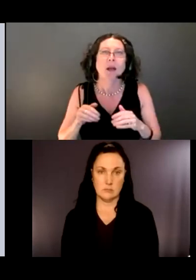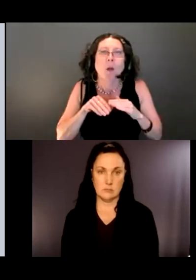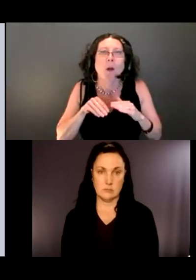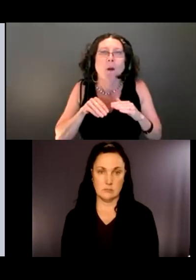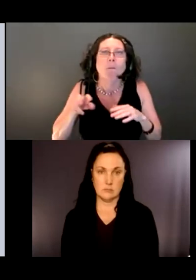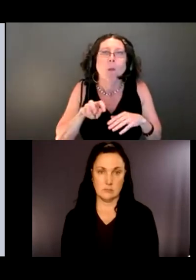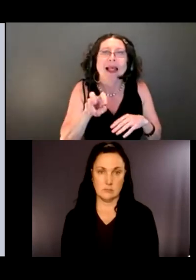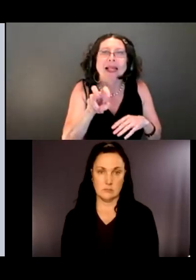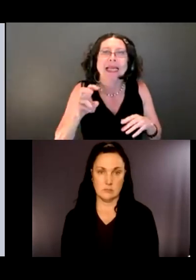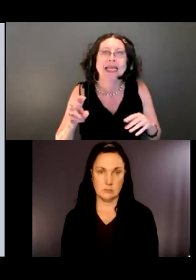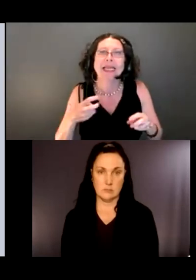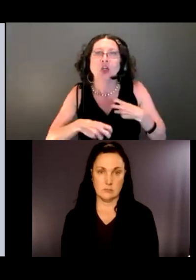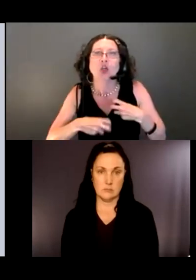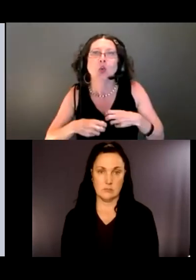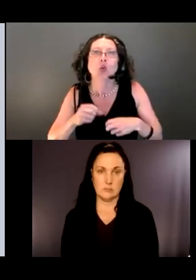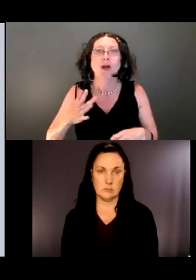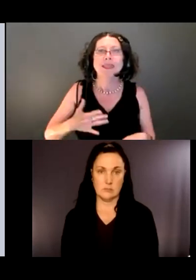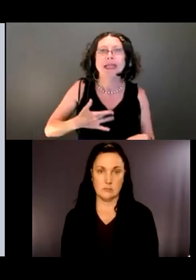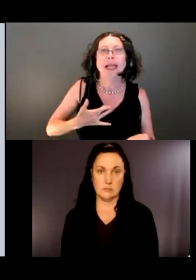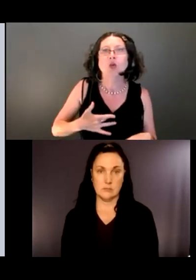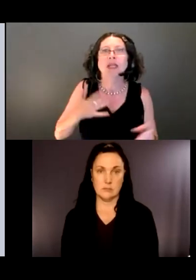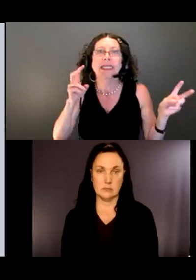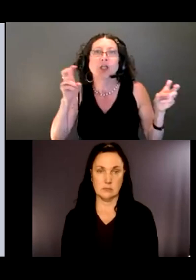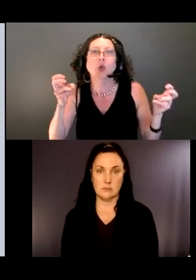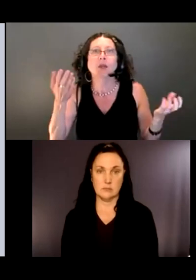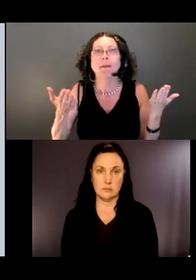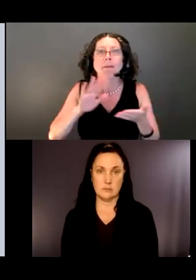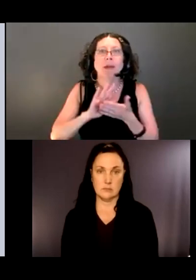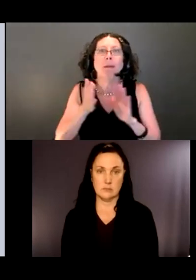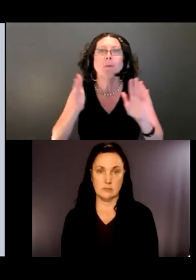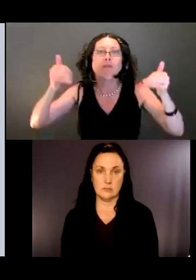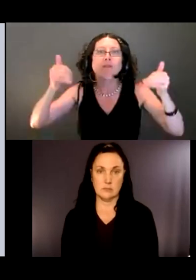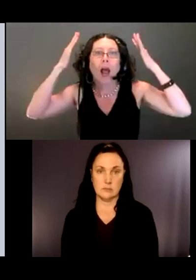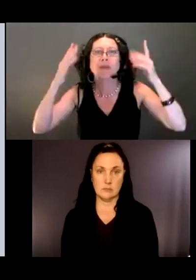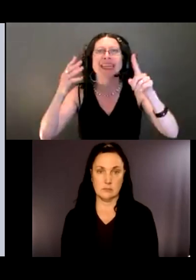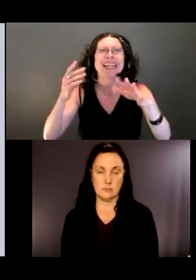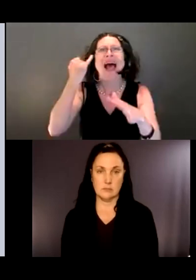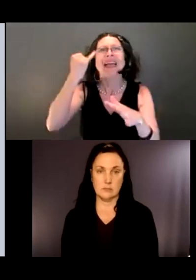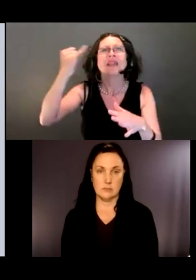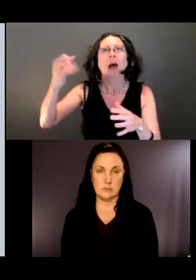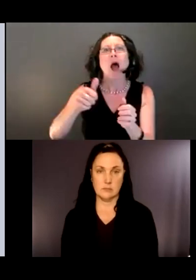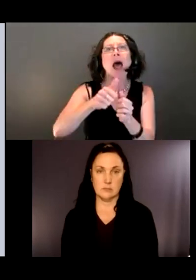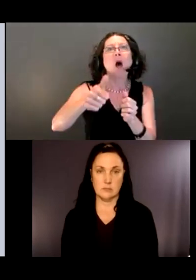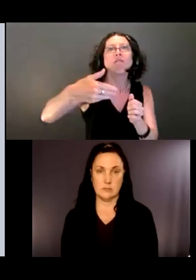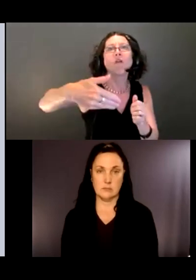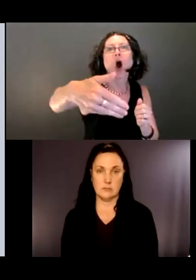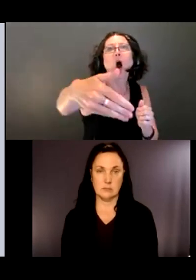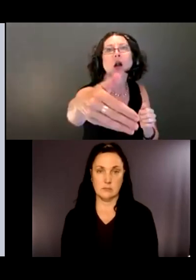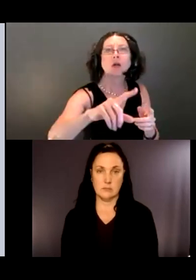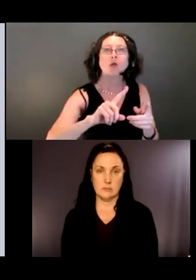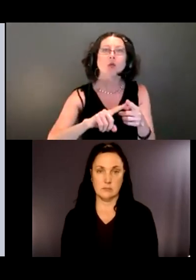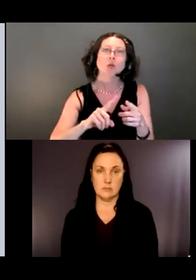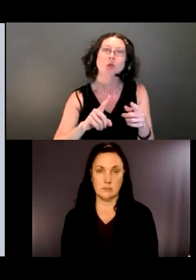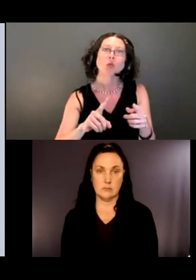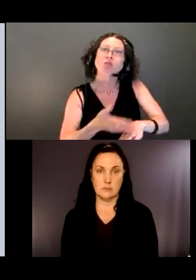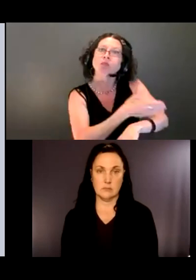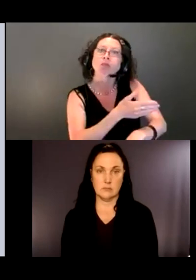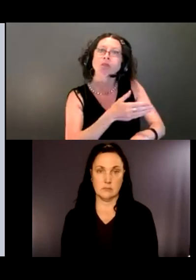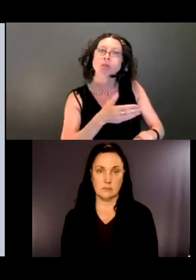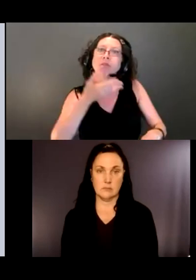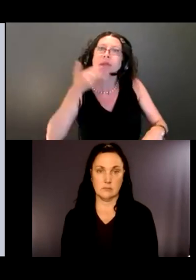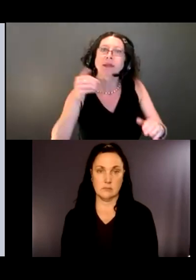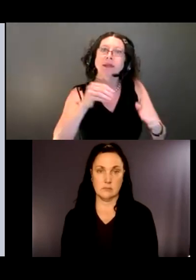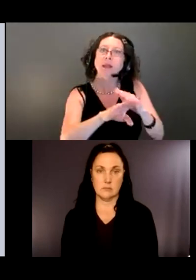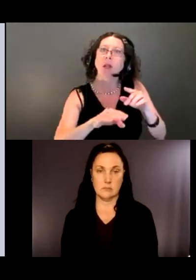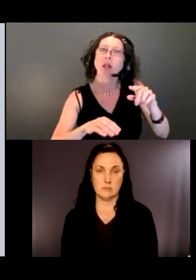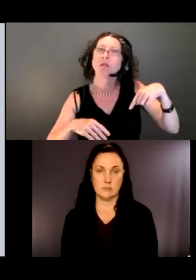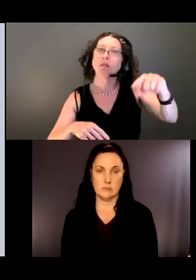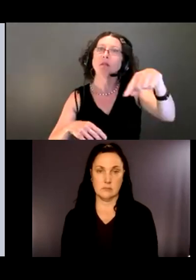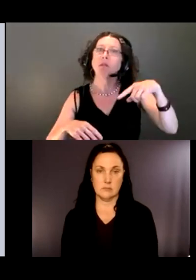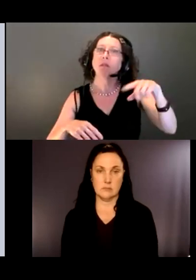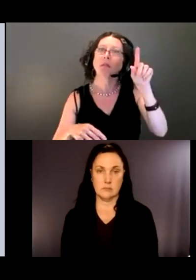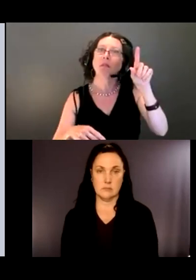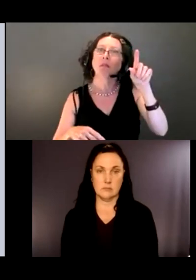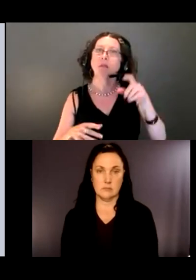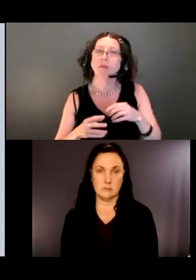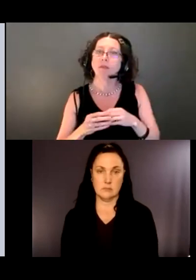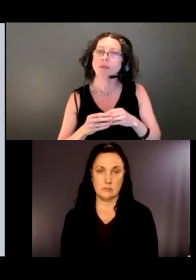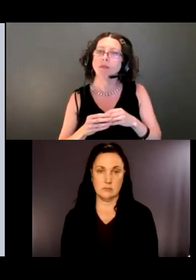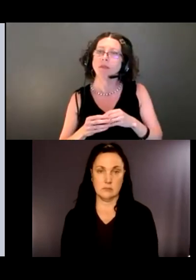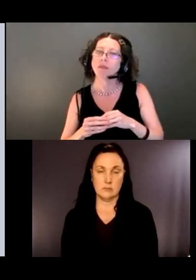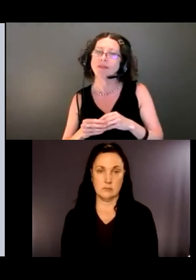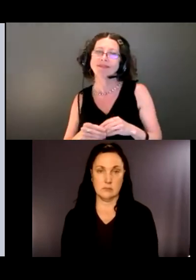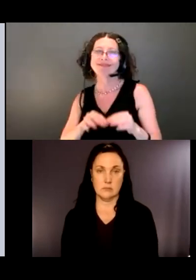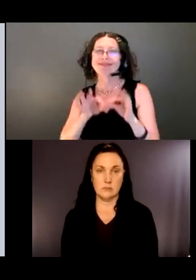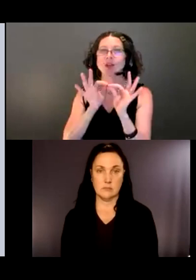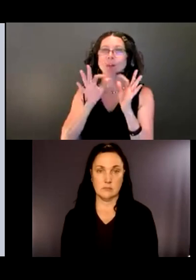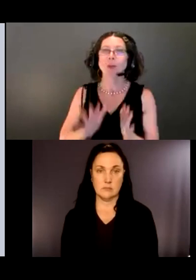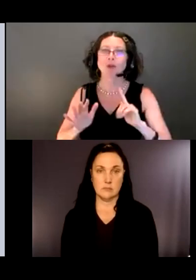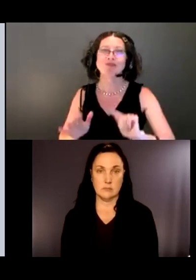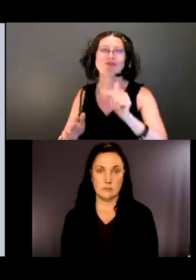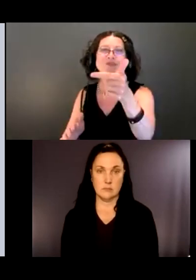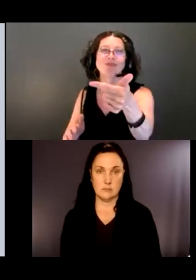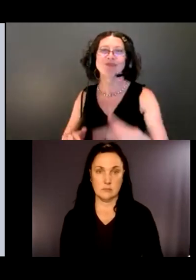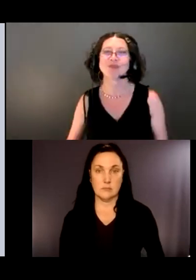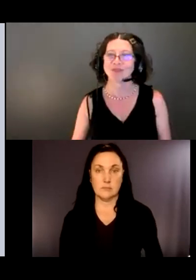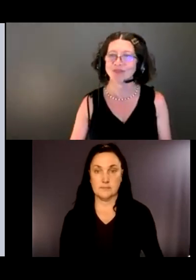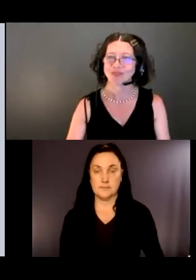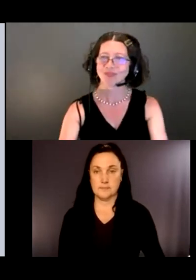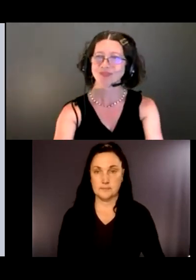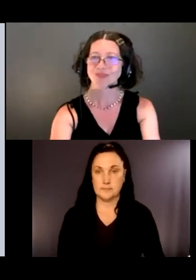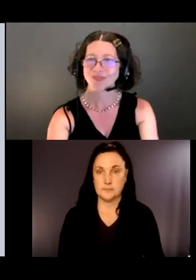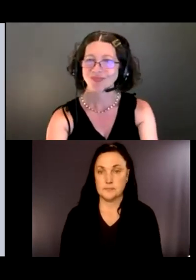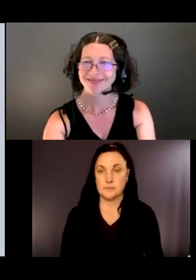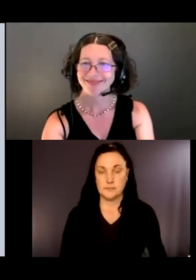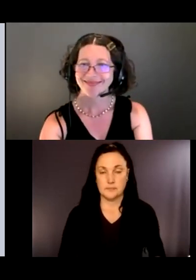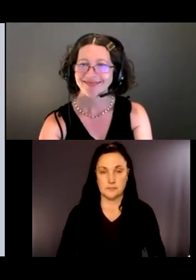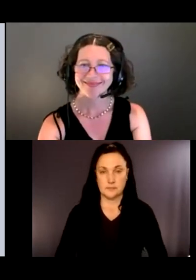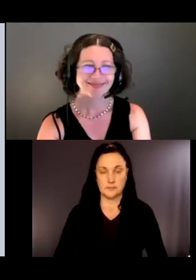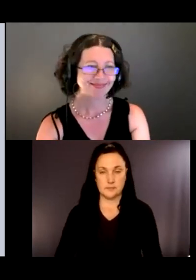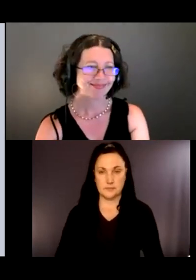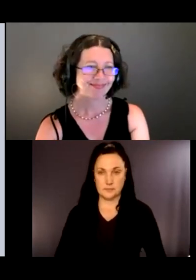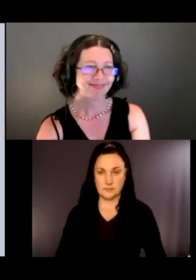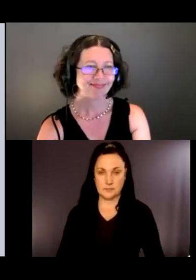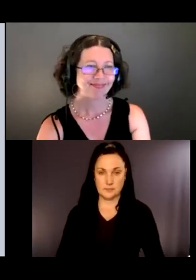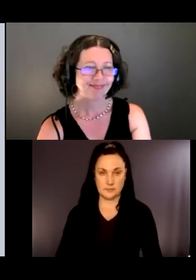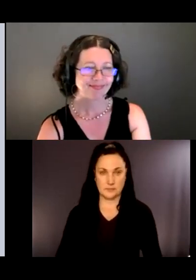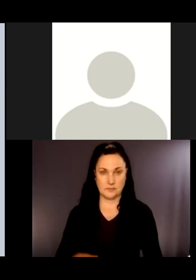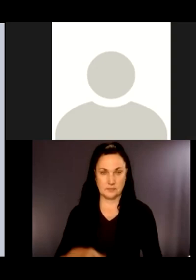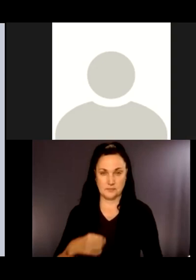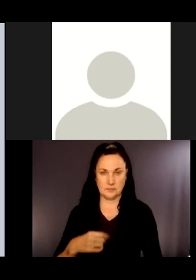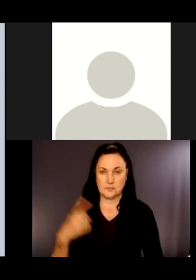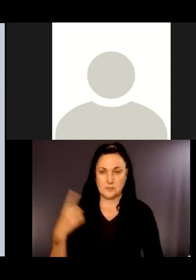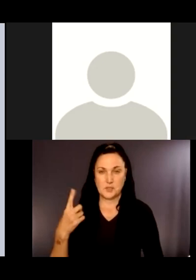would get some overwhelm.